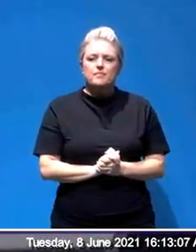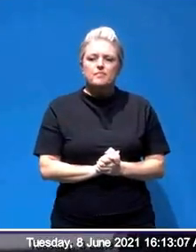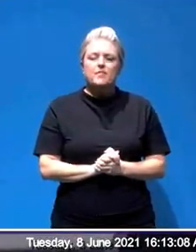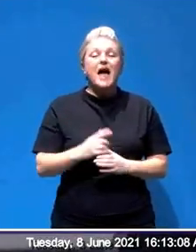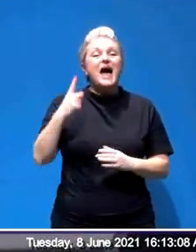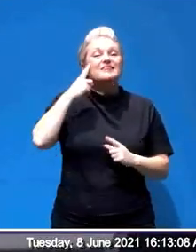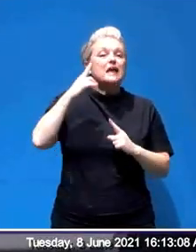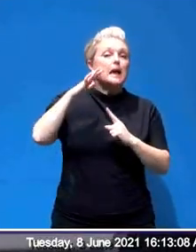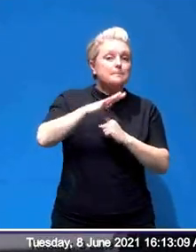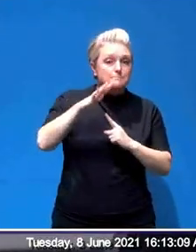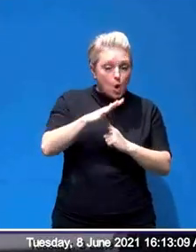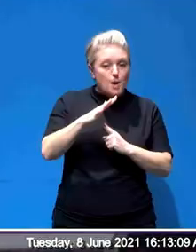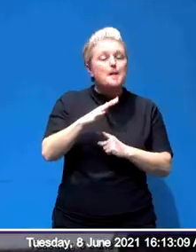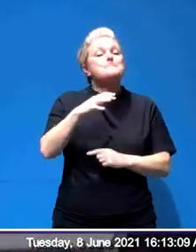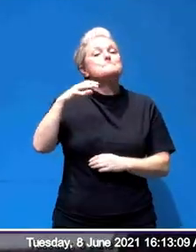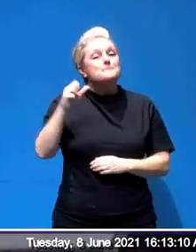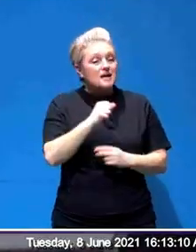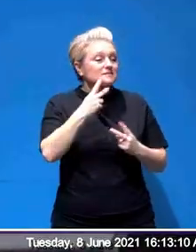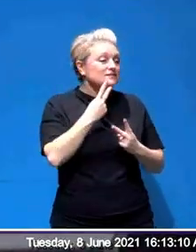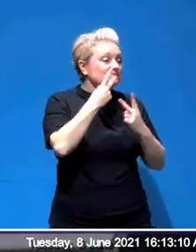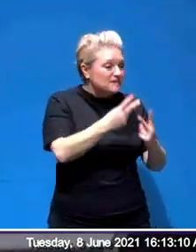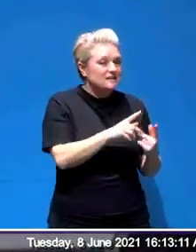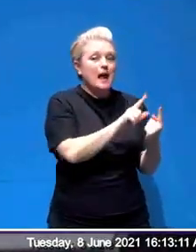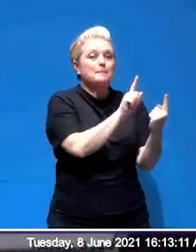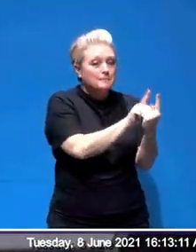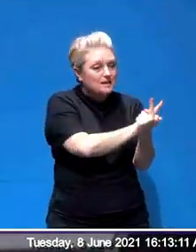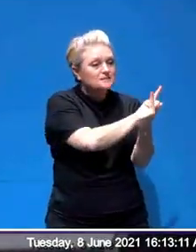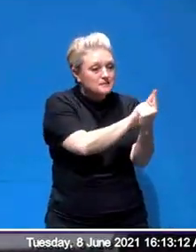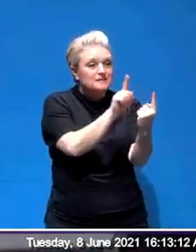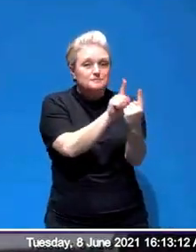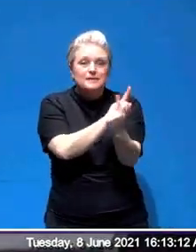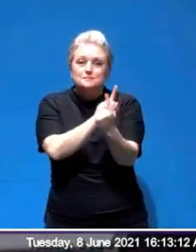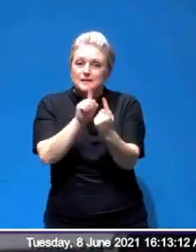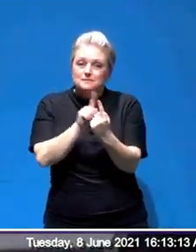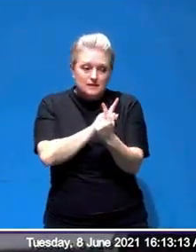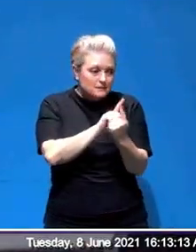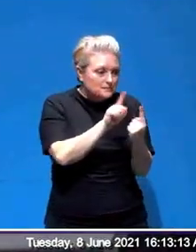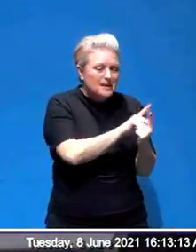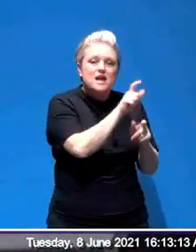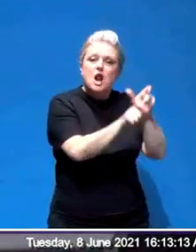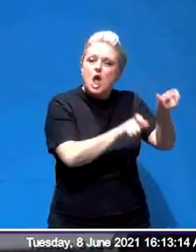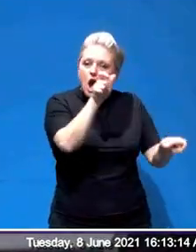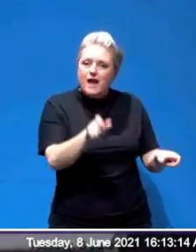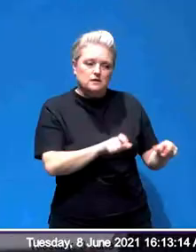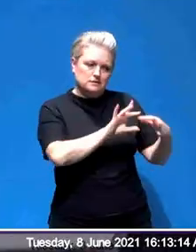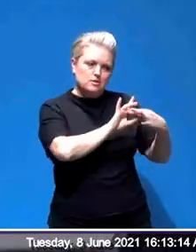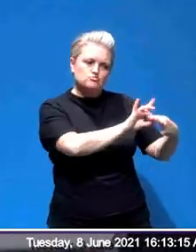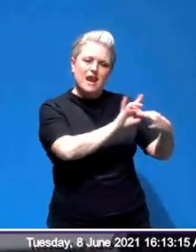go and visit and meet with the clients and actually start to build that relationship with the people we support.